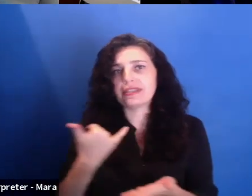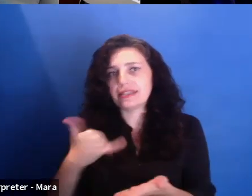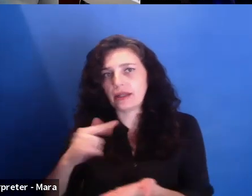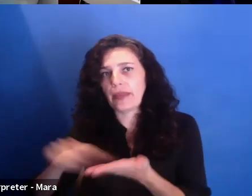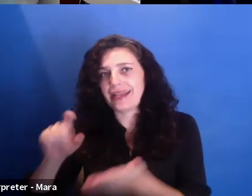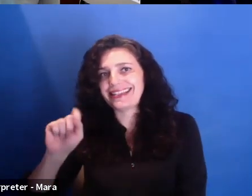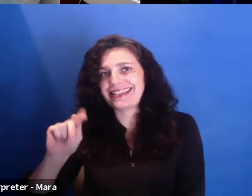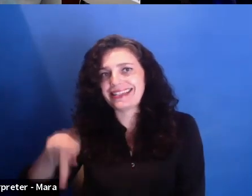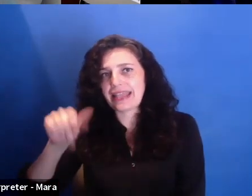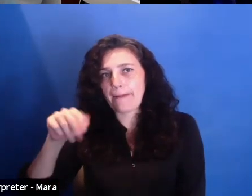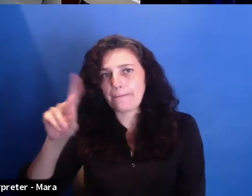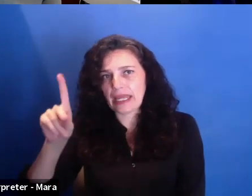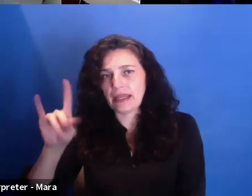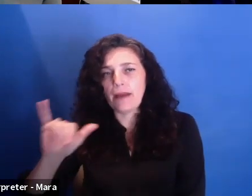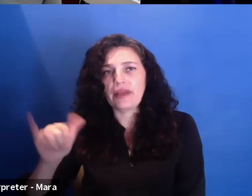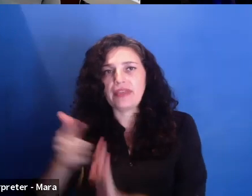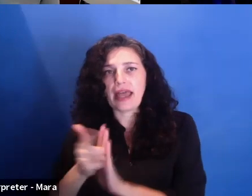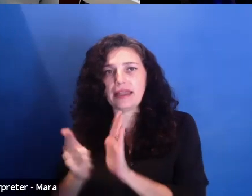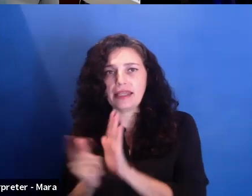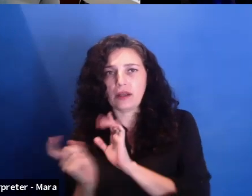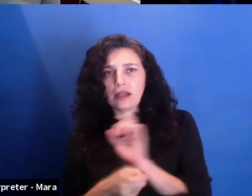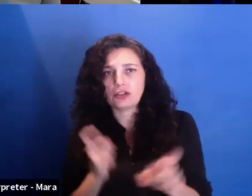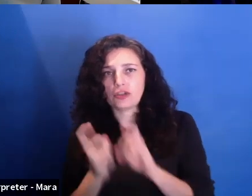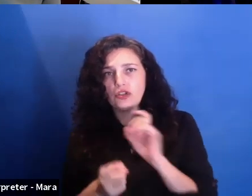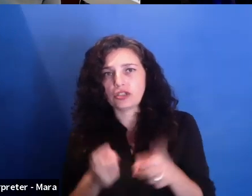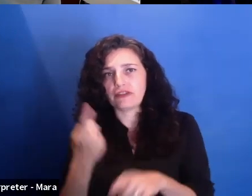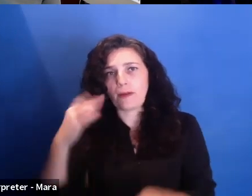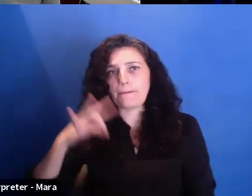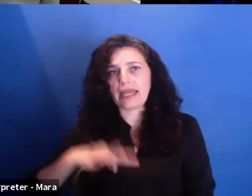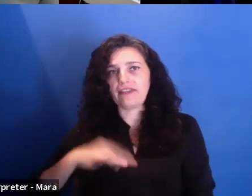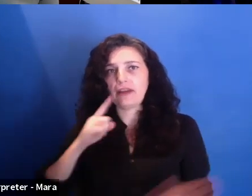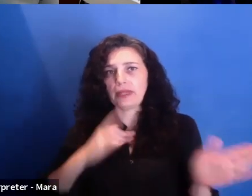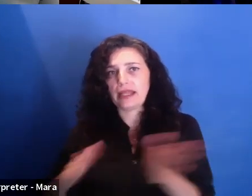contributions into benefit plans for non-employees, they won't be able to pay that benefit contribution.